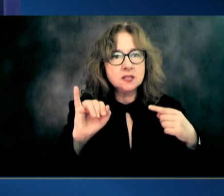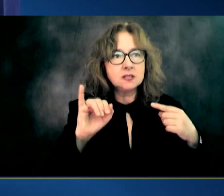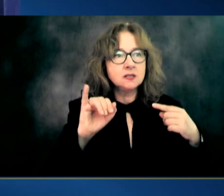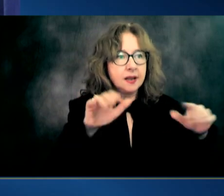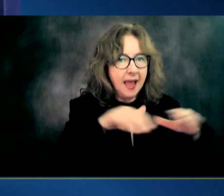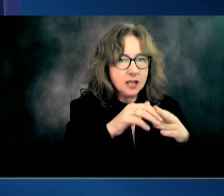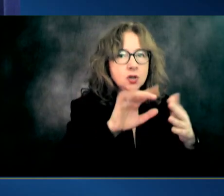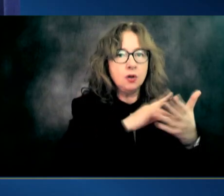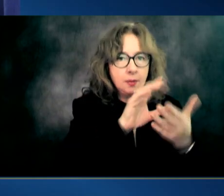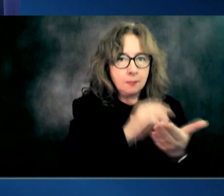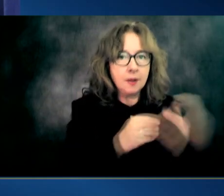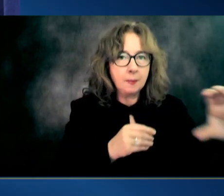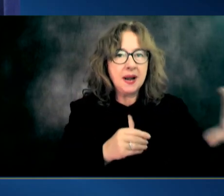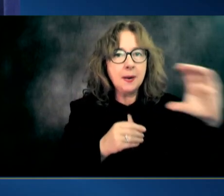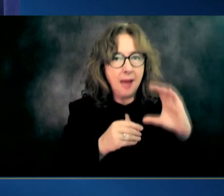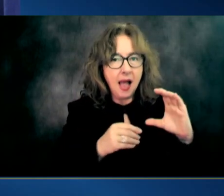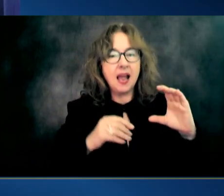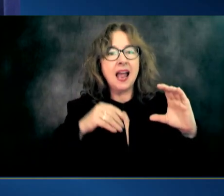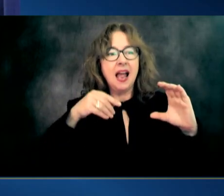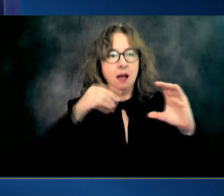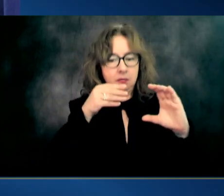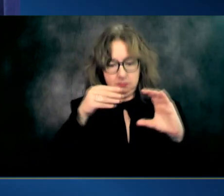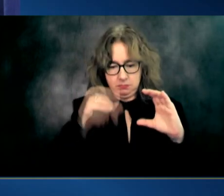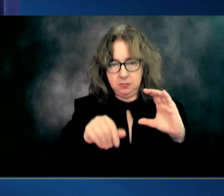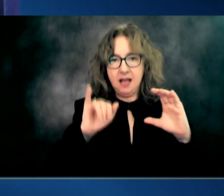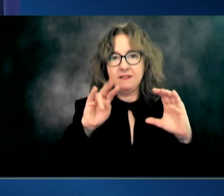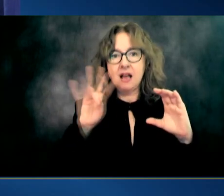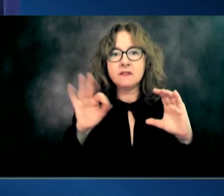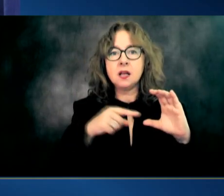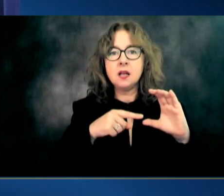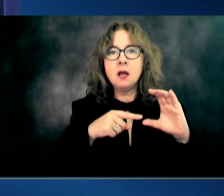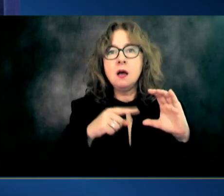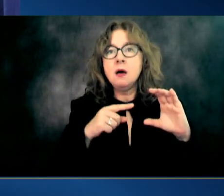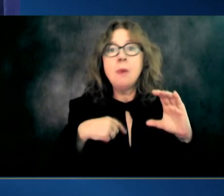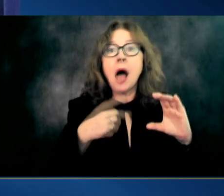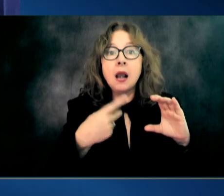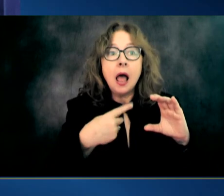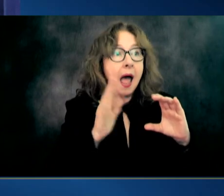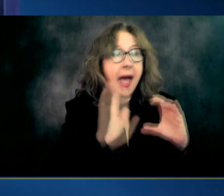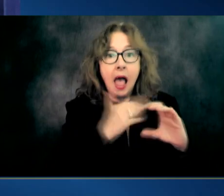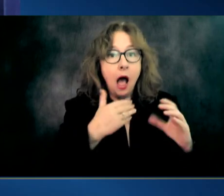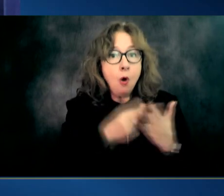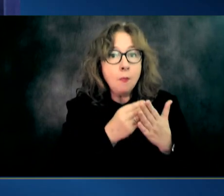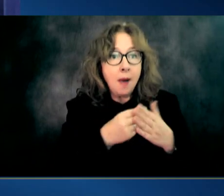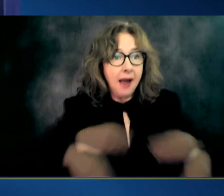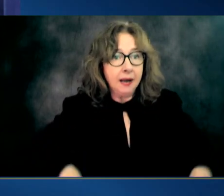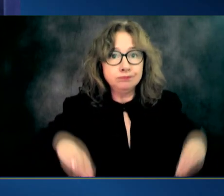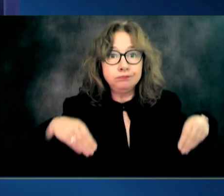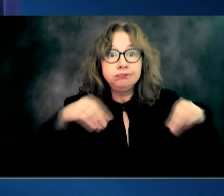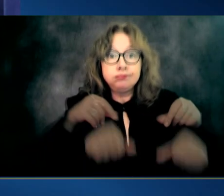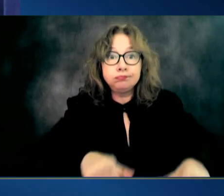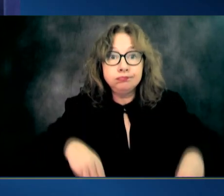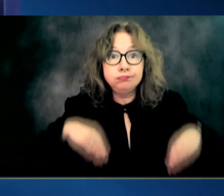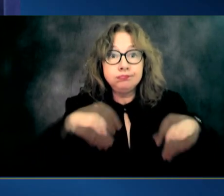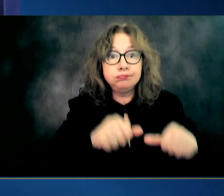what -- the money that we just spent out of our own pocket has actually saved the